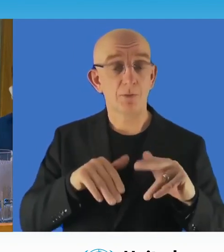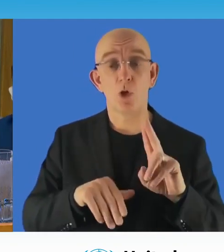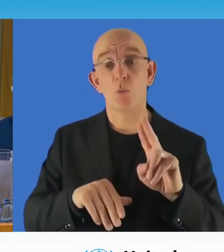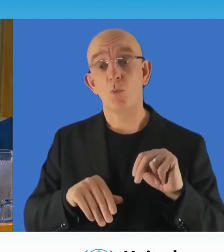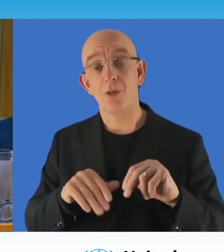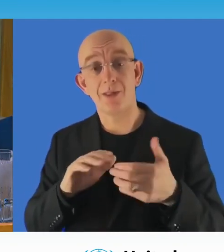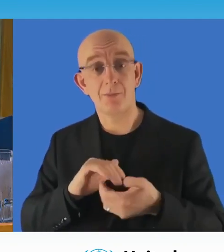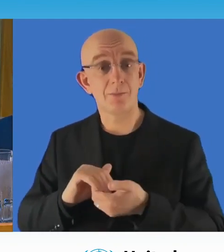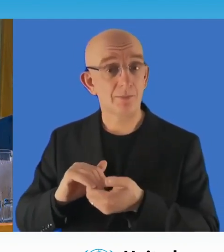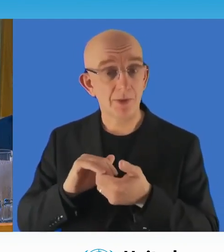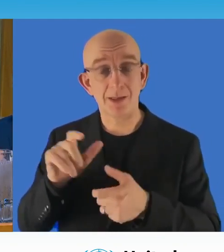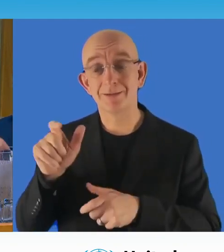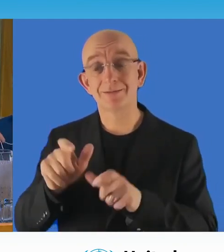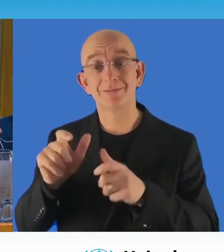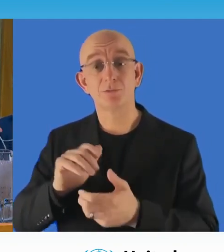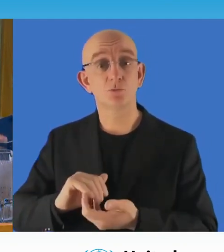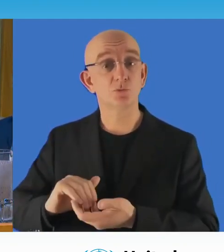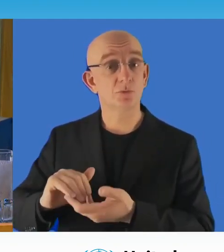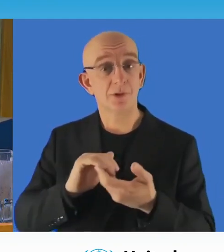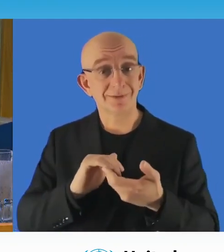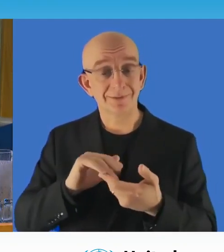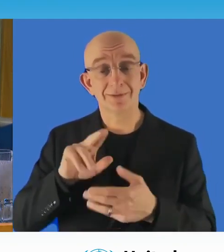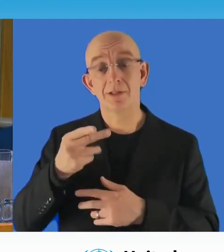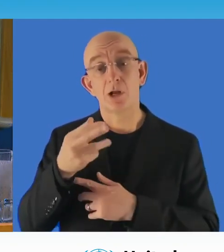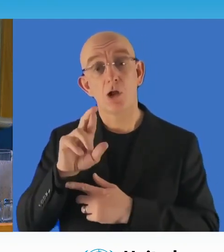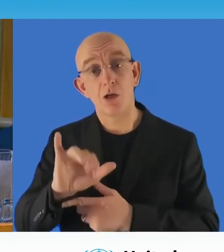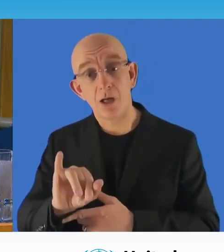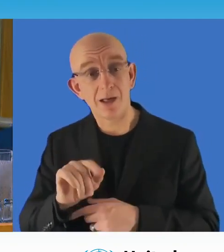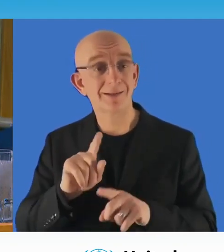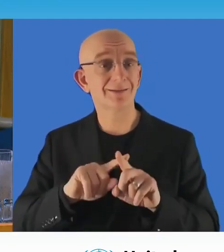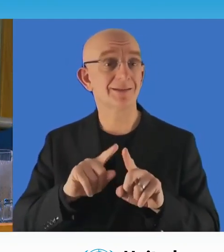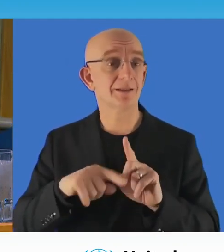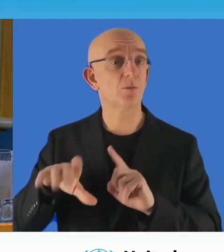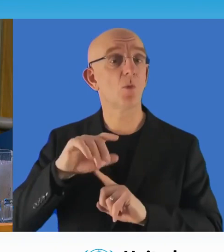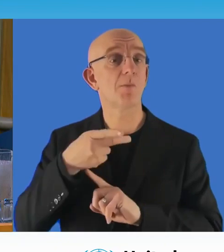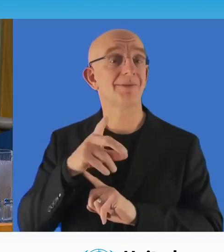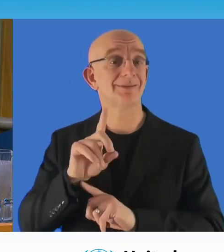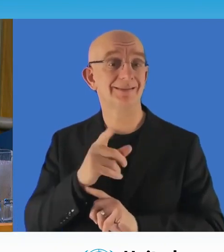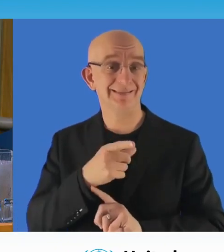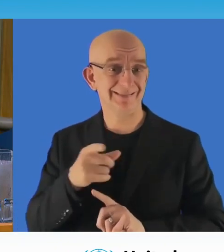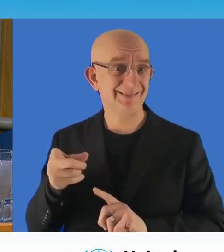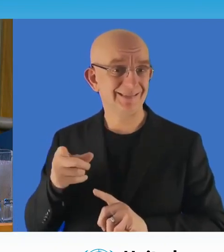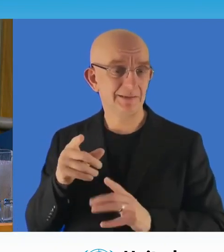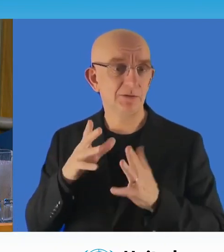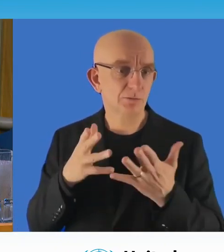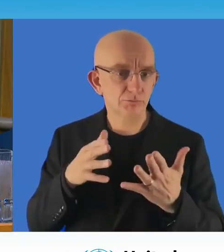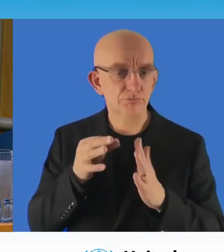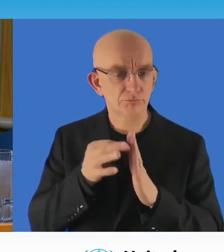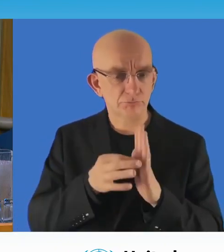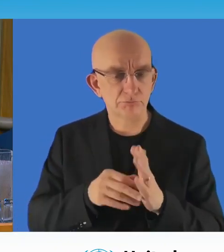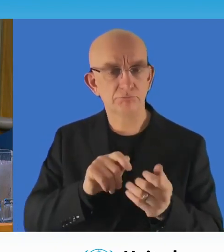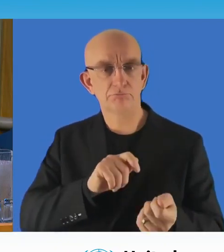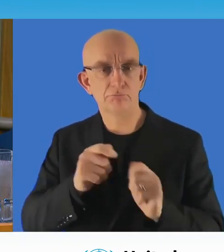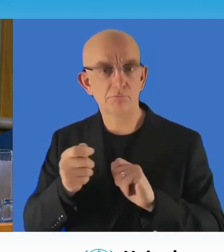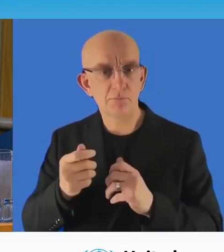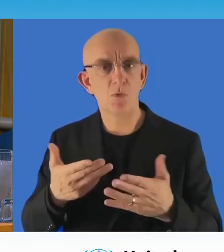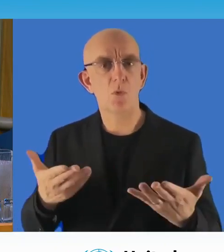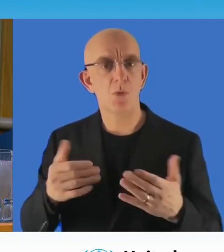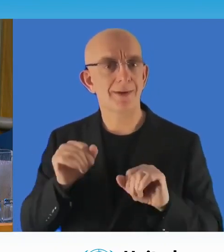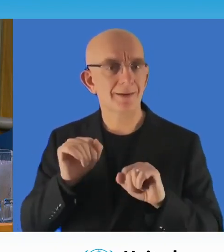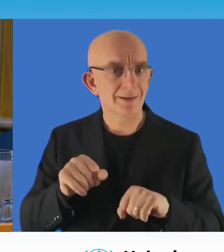capacity building and ratification reporting and followup to the convention excellencies